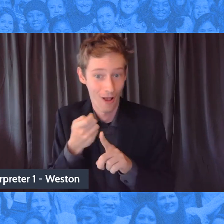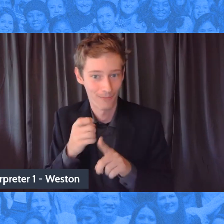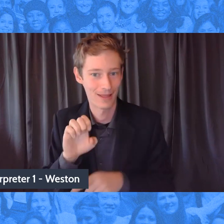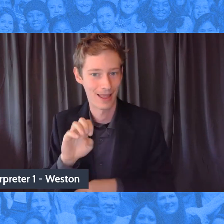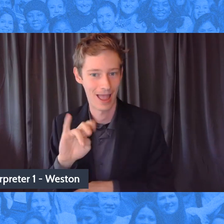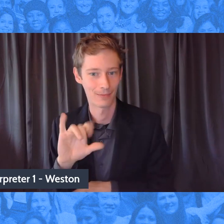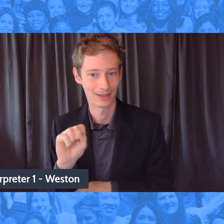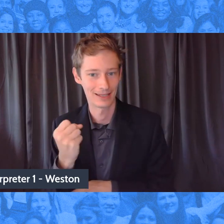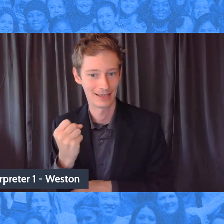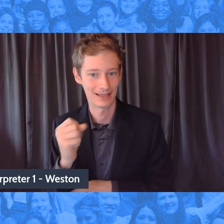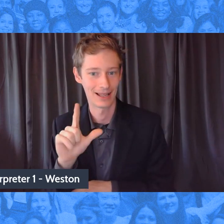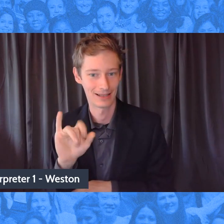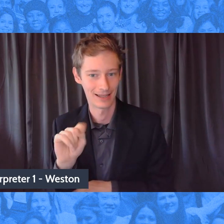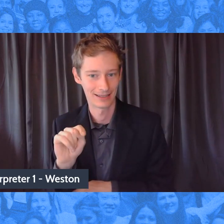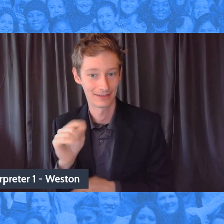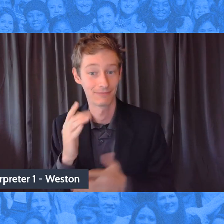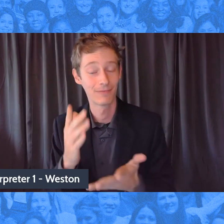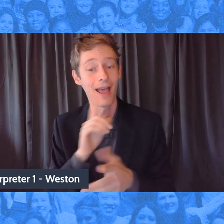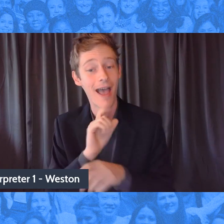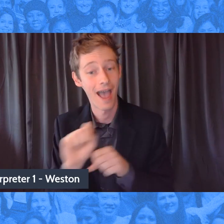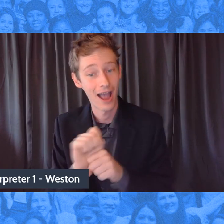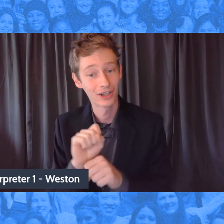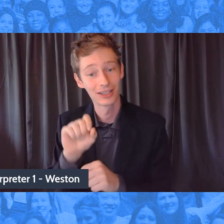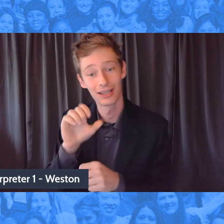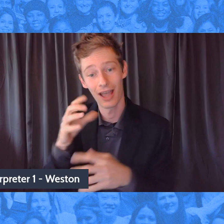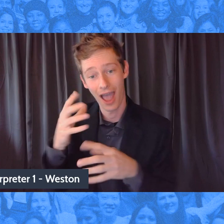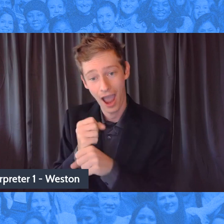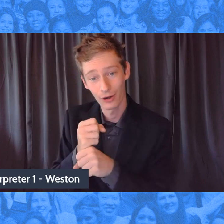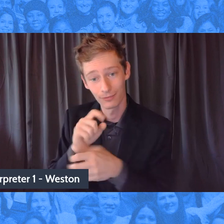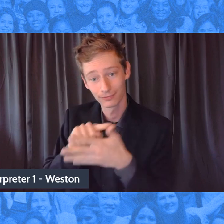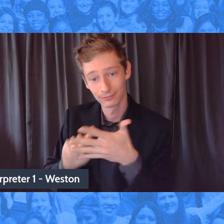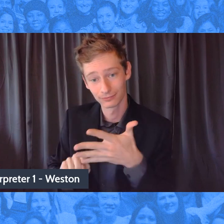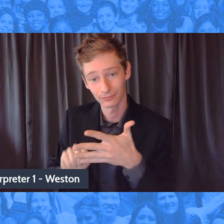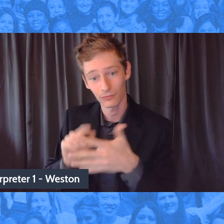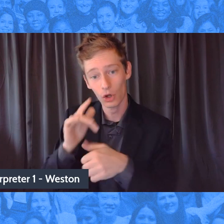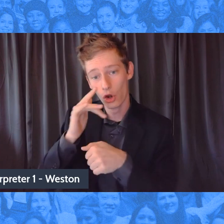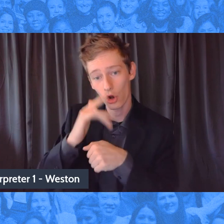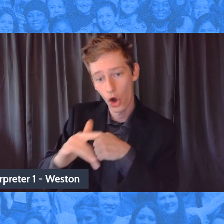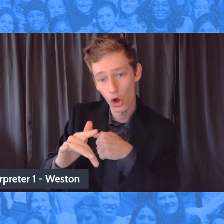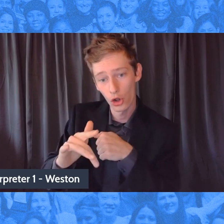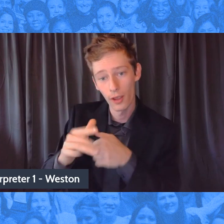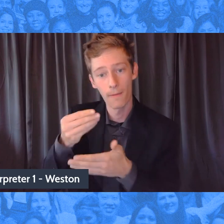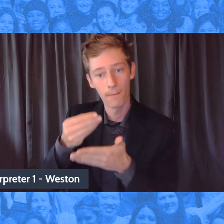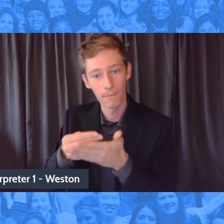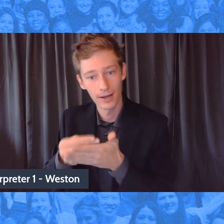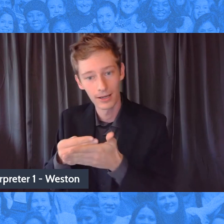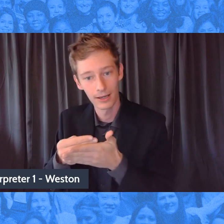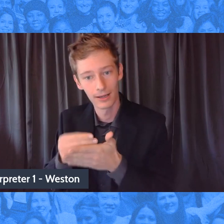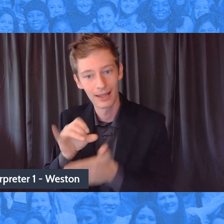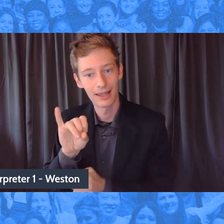EMILY is actually an acronym. It stands for Early Money Is Like Yeast.